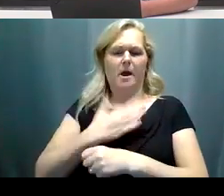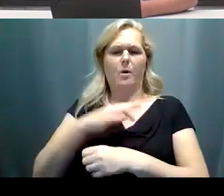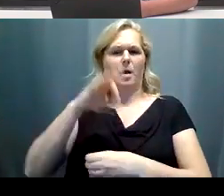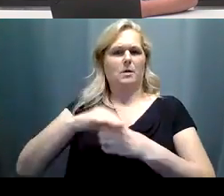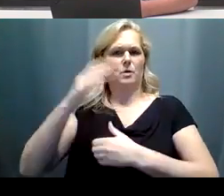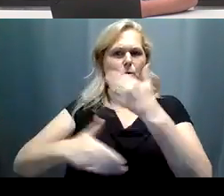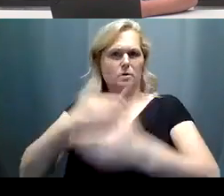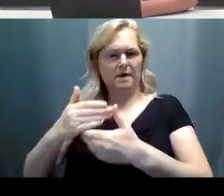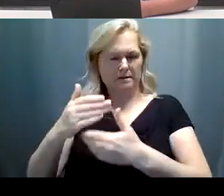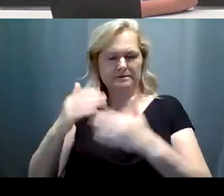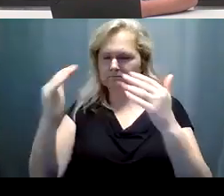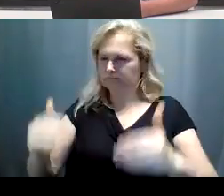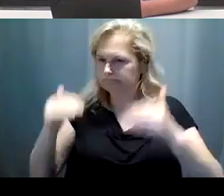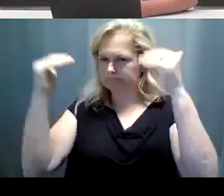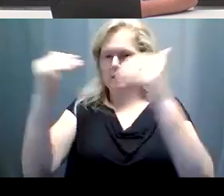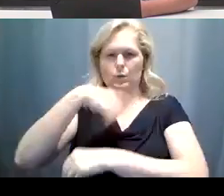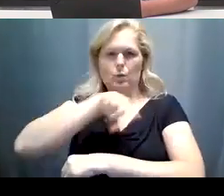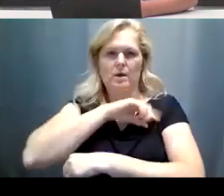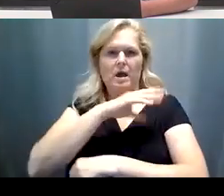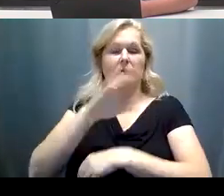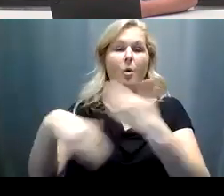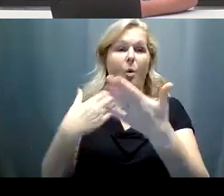health and safety of all its participants